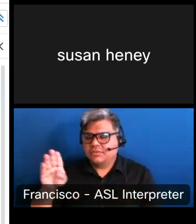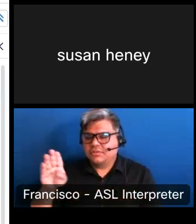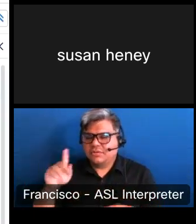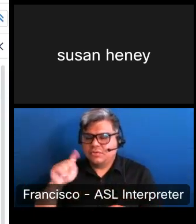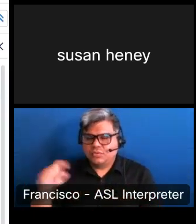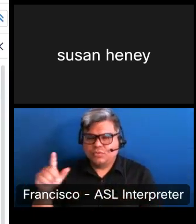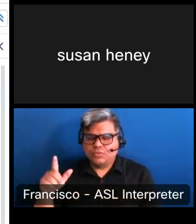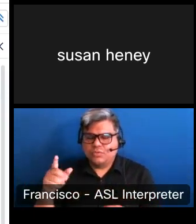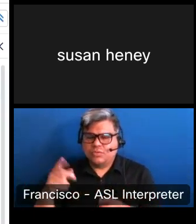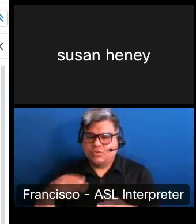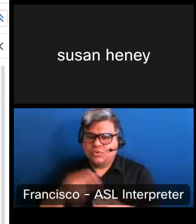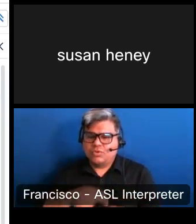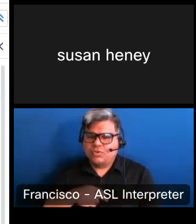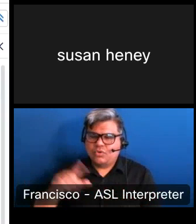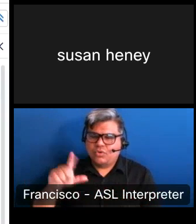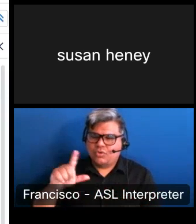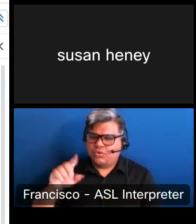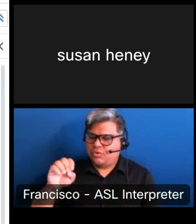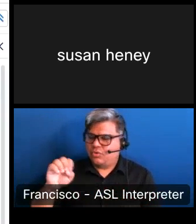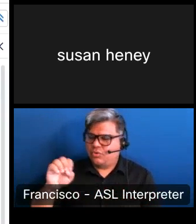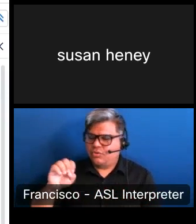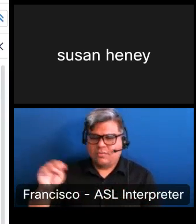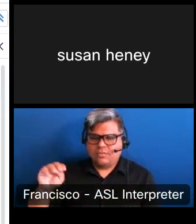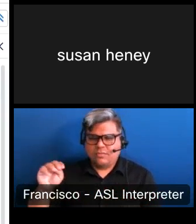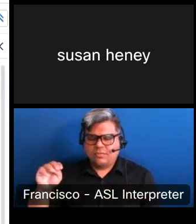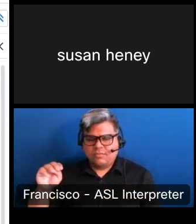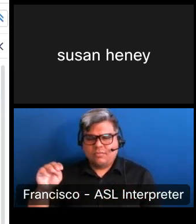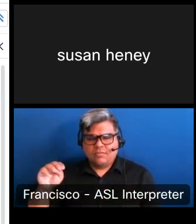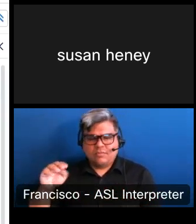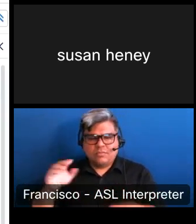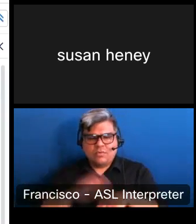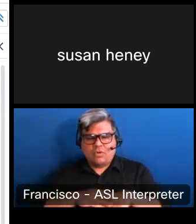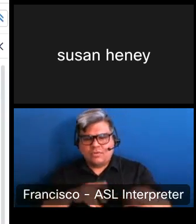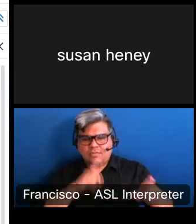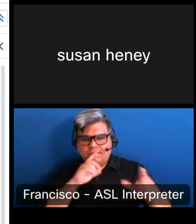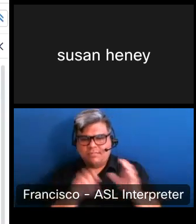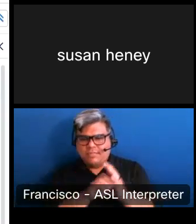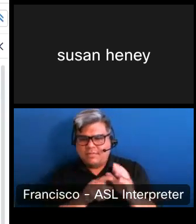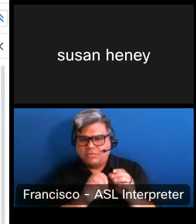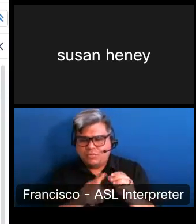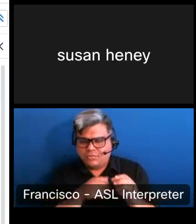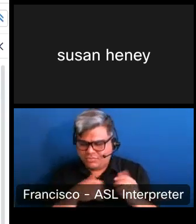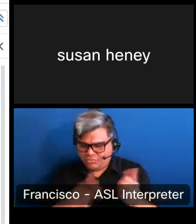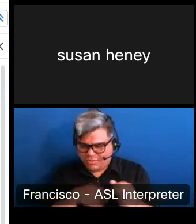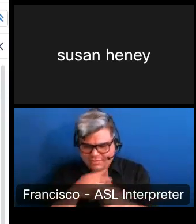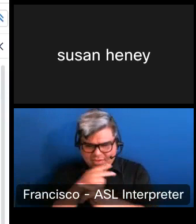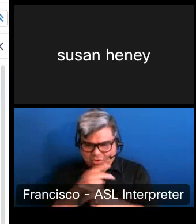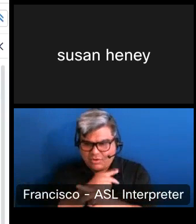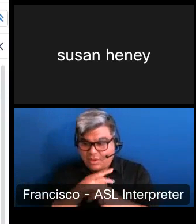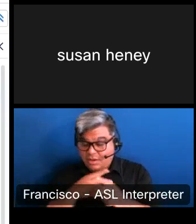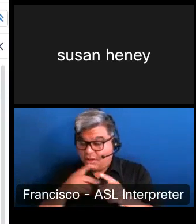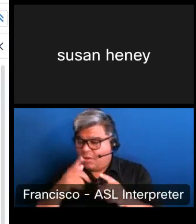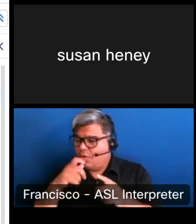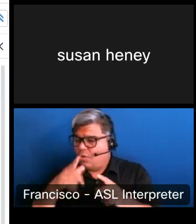Employment Dynamics on the map tool to map out the number of people who commute from this tract in